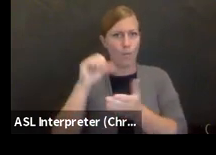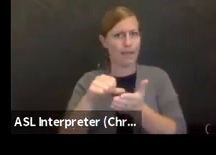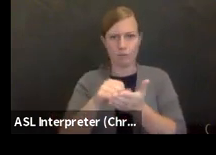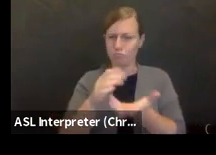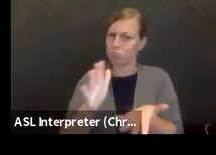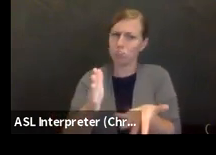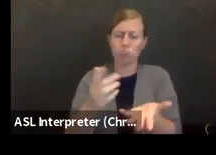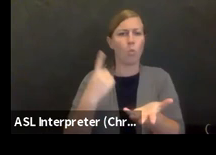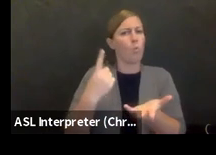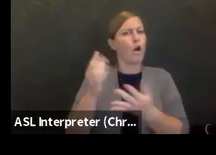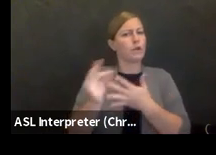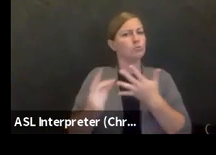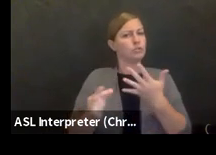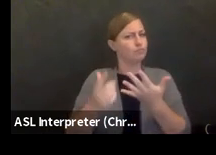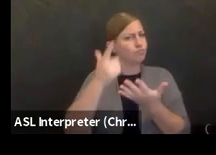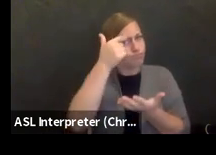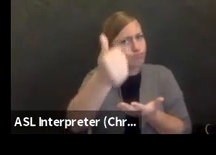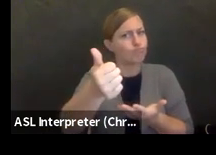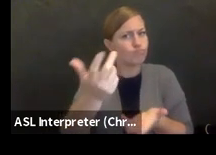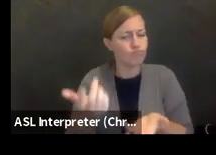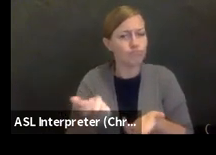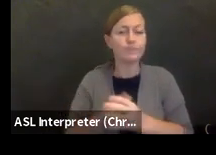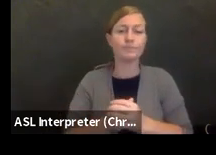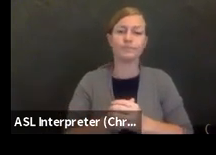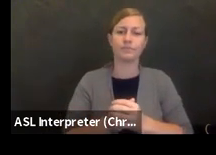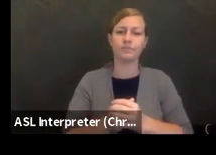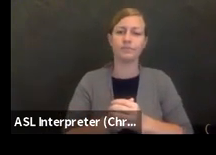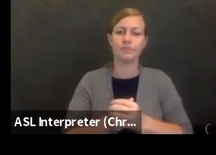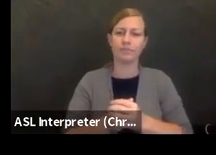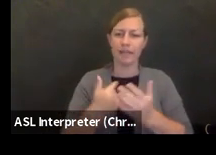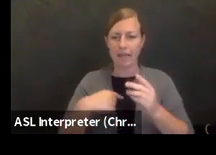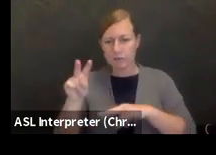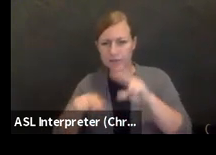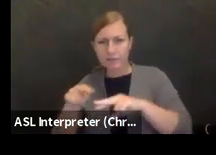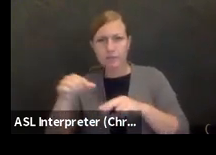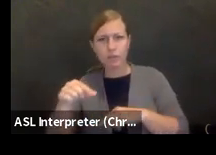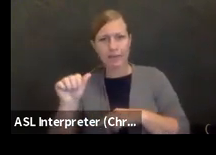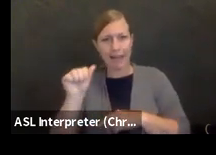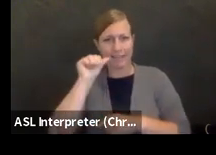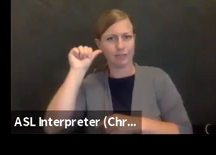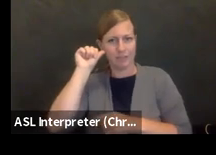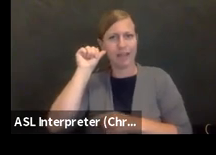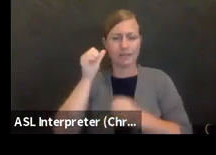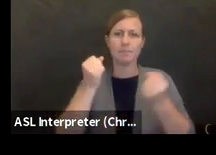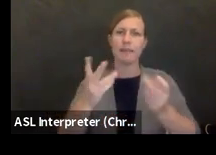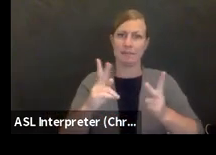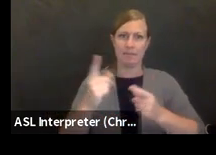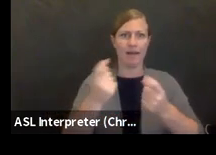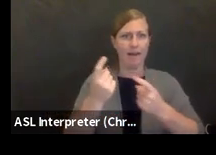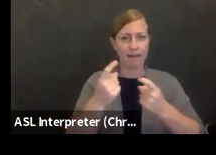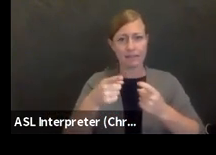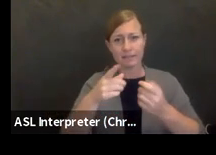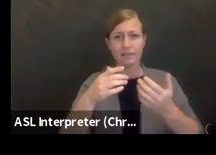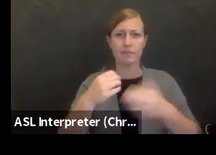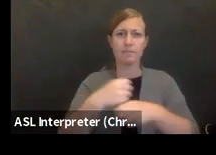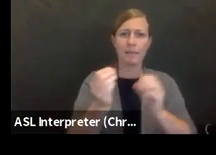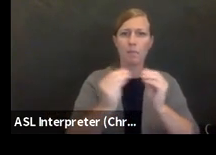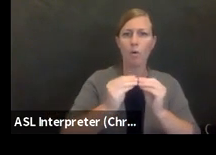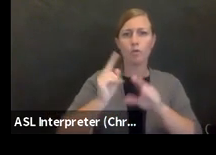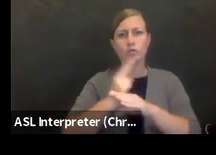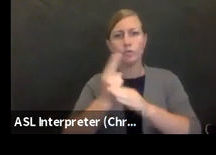ESD 112-- Kristina Wambold: To organize the course and I as I was reviewing the questions and answers yesterday there were a lot of questions about making it more user friendly or student friendly.